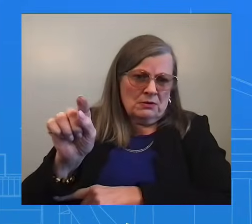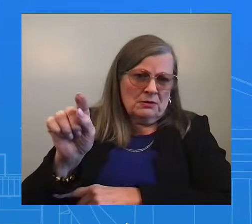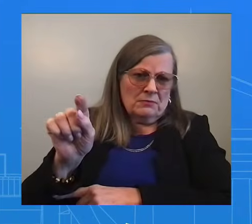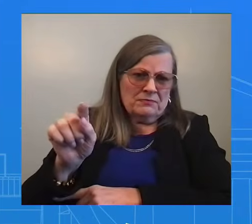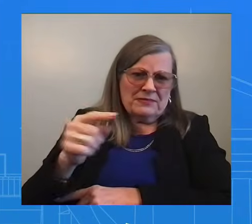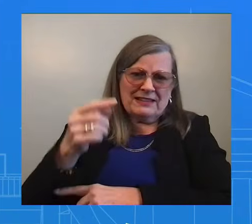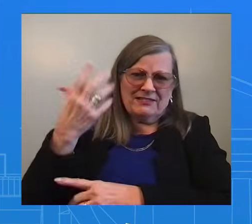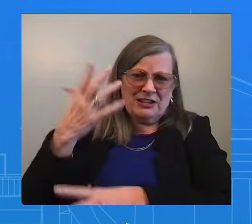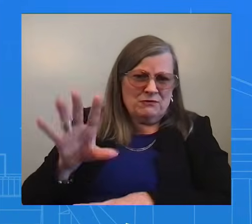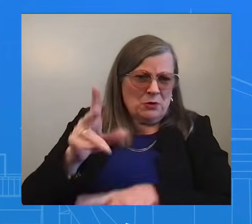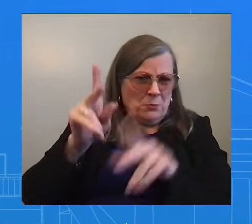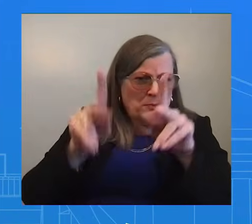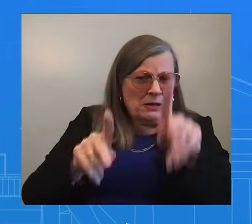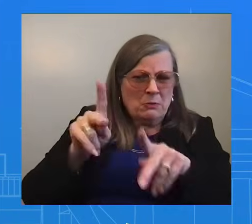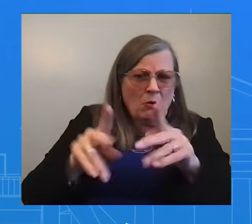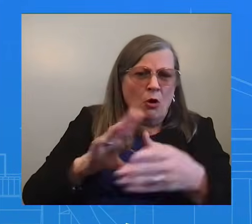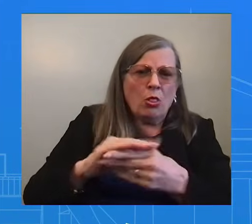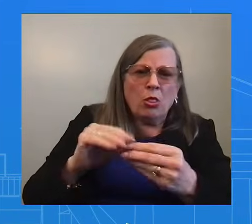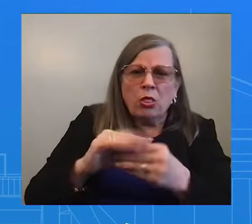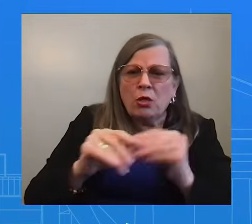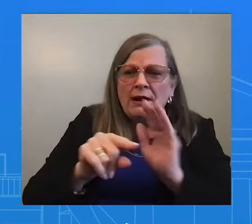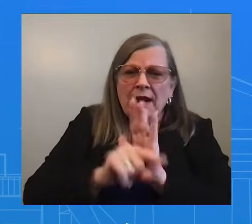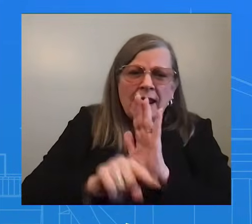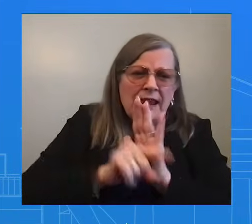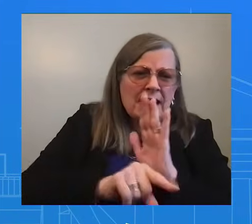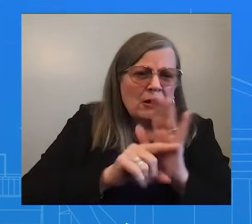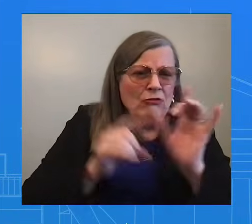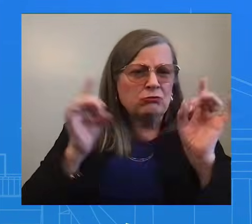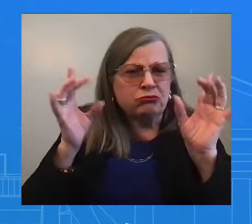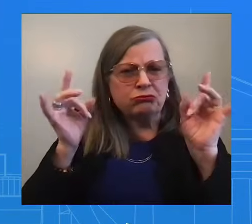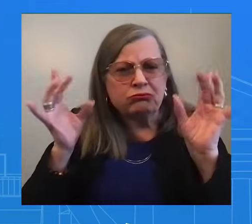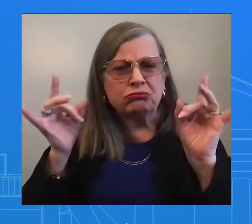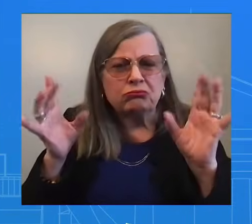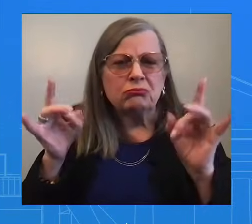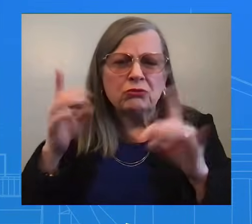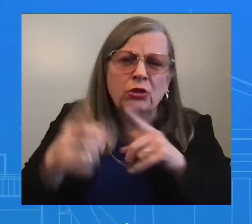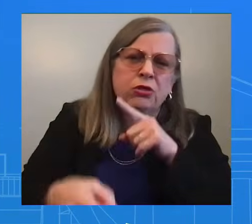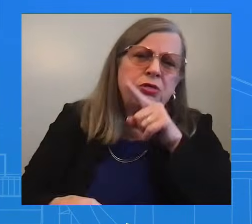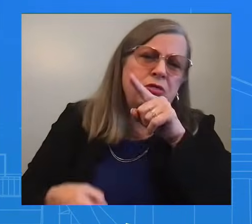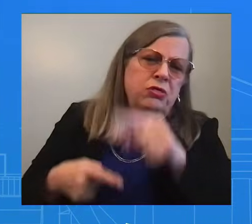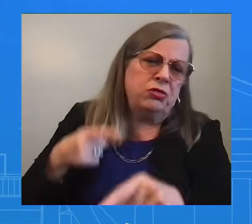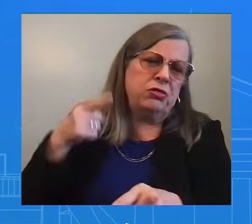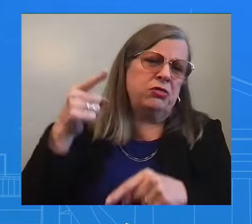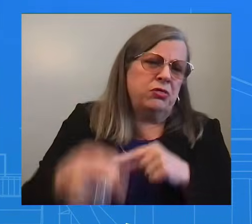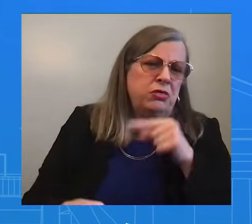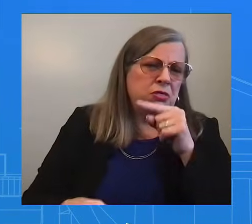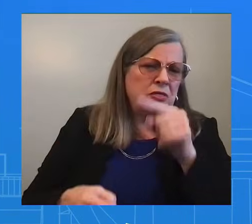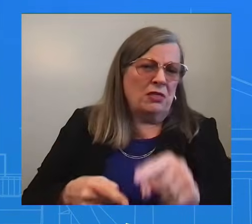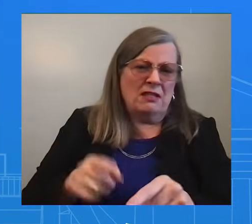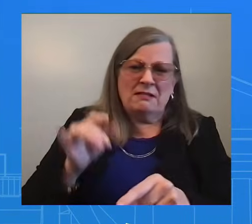any violent rhetoric or violence, we're certainly going to denounce that and say it's inappropriate.